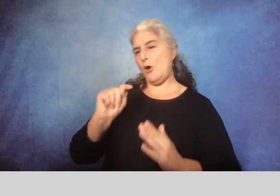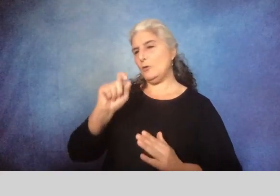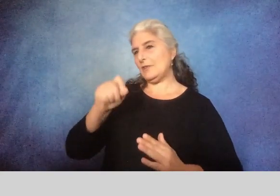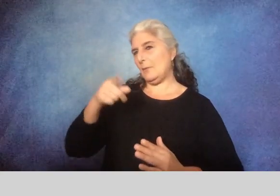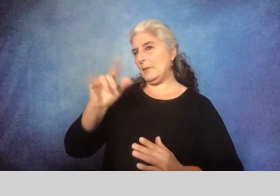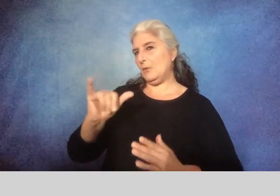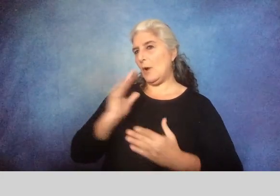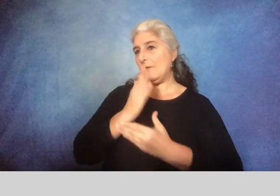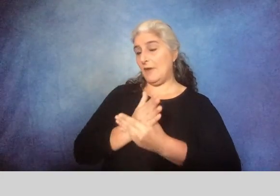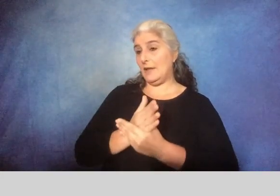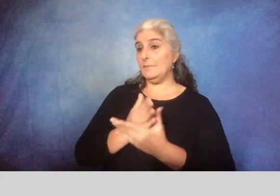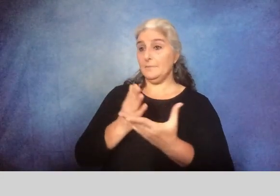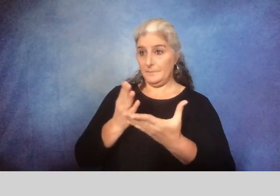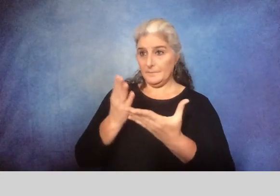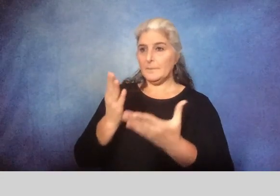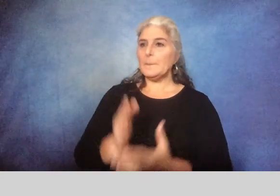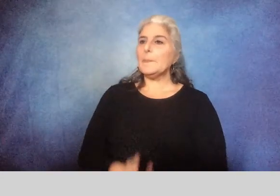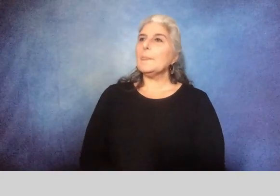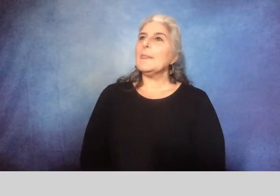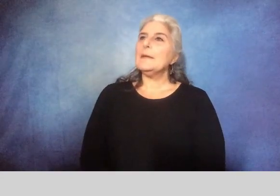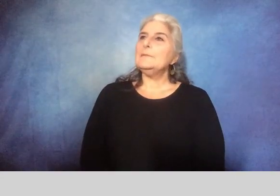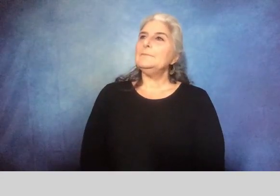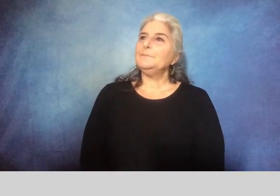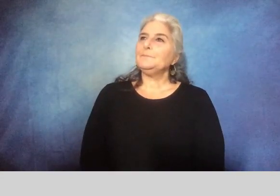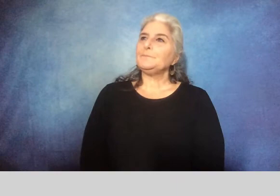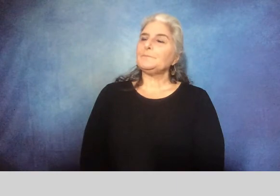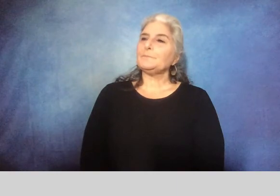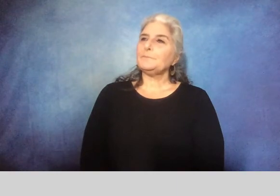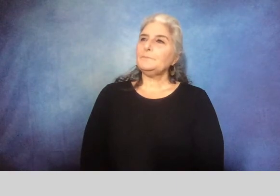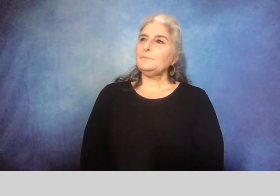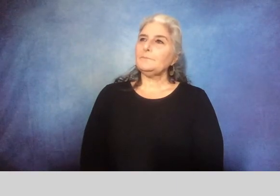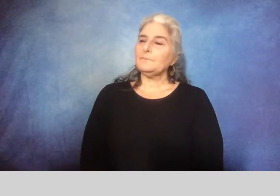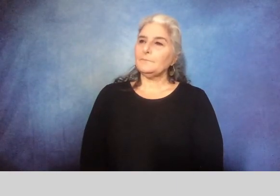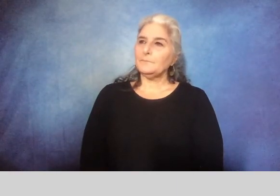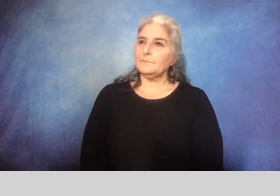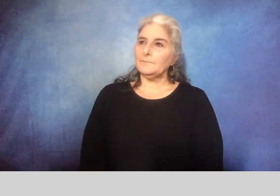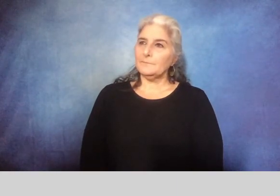So first we set up the plugin manager to discover